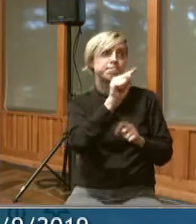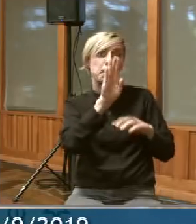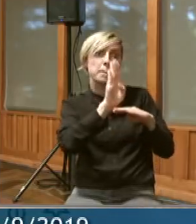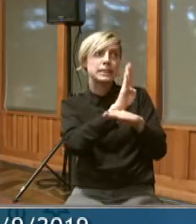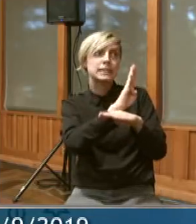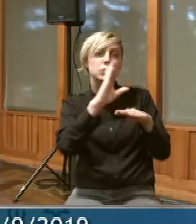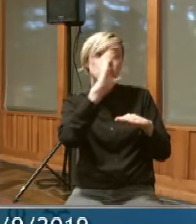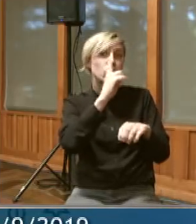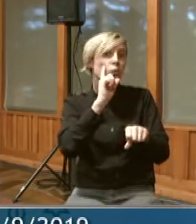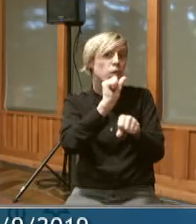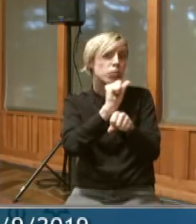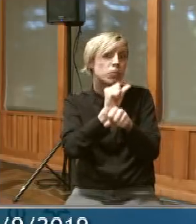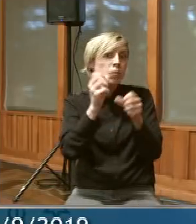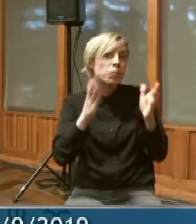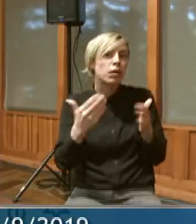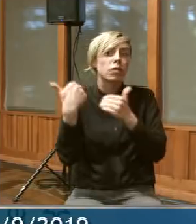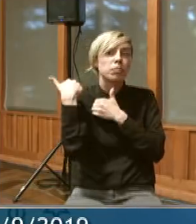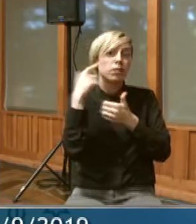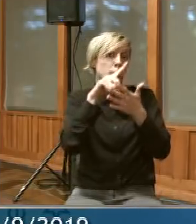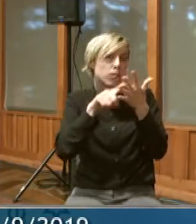RESOURCES OTHERWISE. I LIVE AND WORK WITH THEM, KNOW